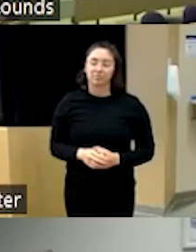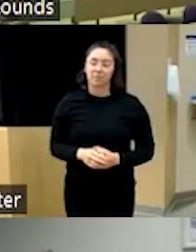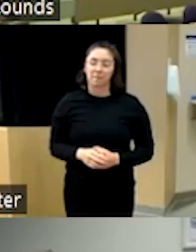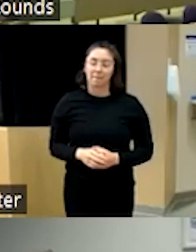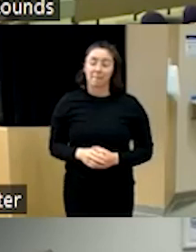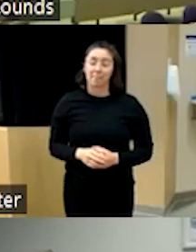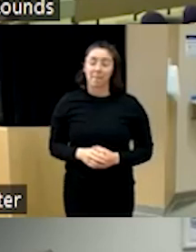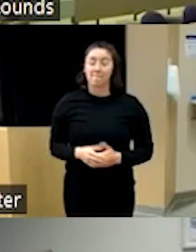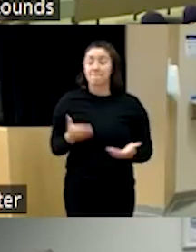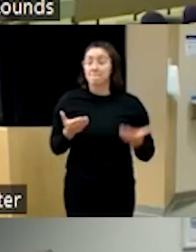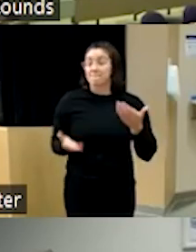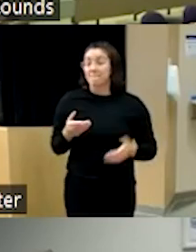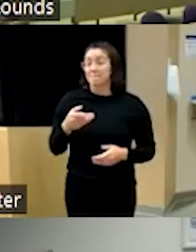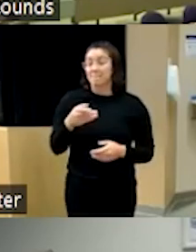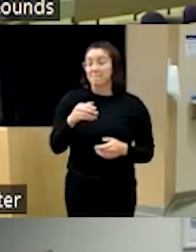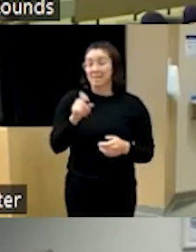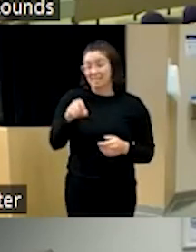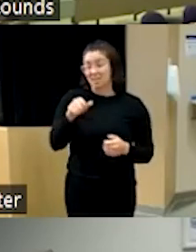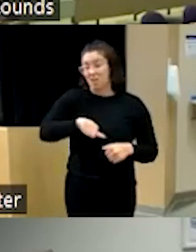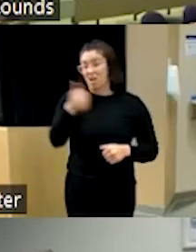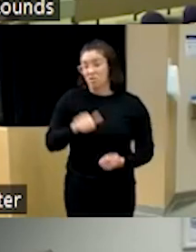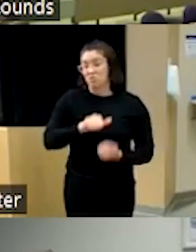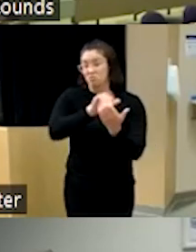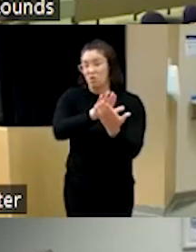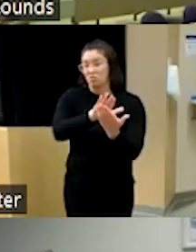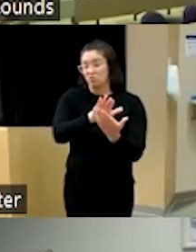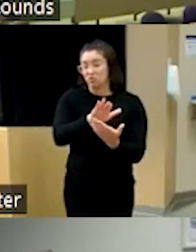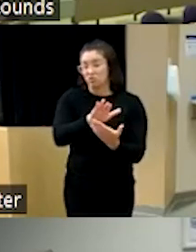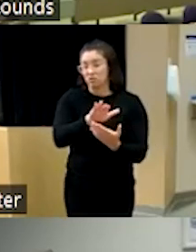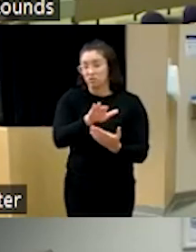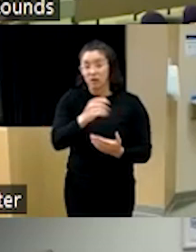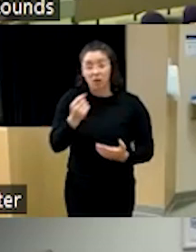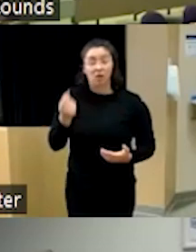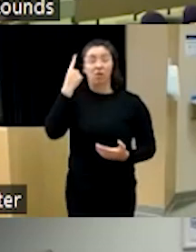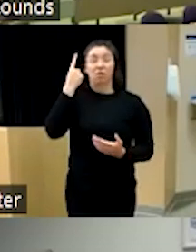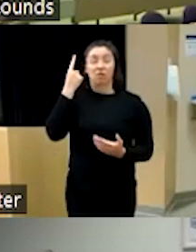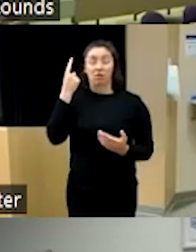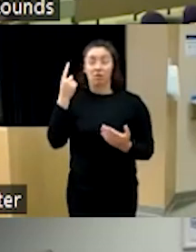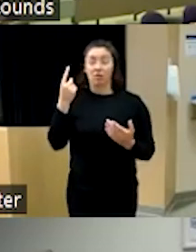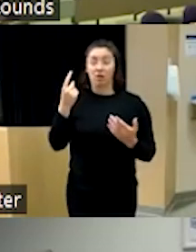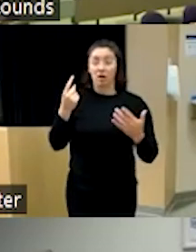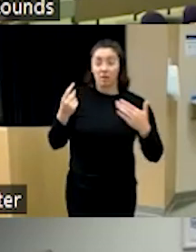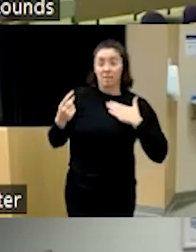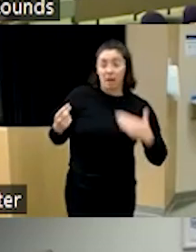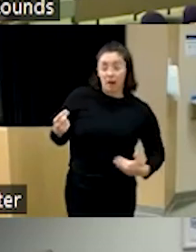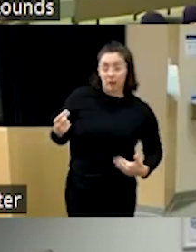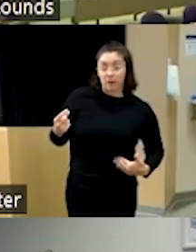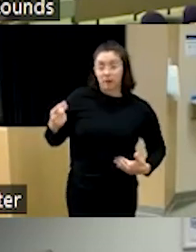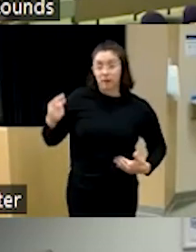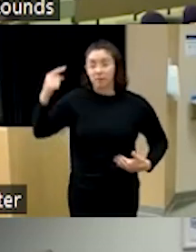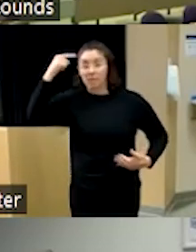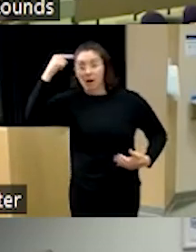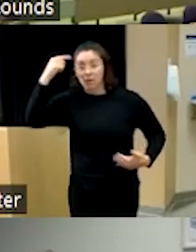might need another approach to understanding the communication between body and and mind um because